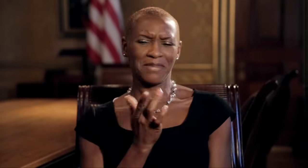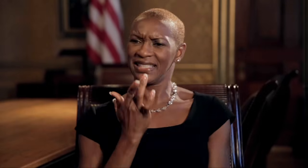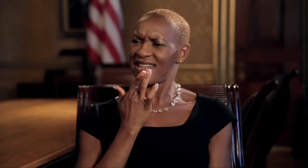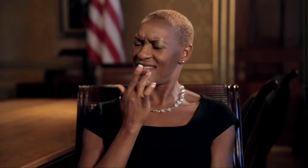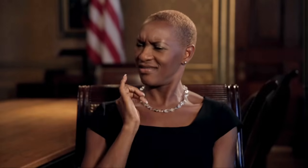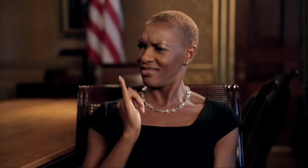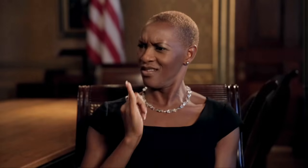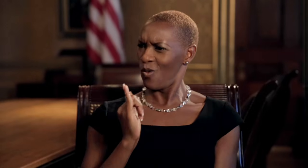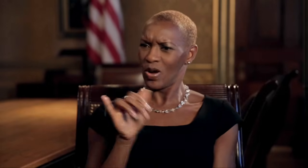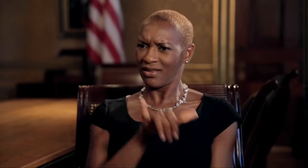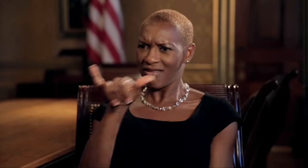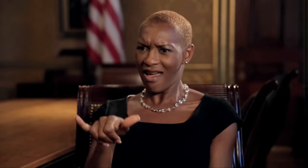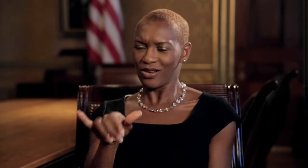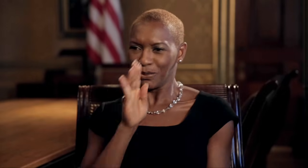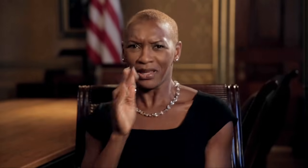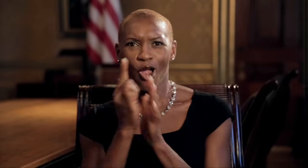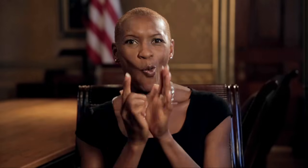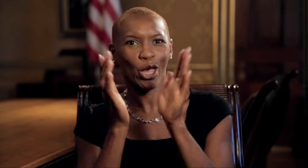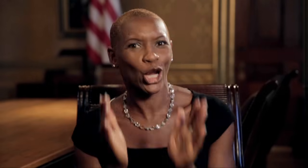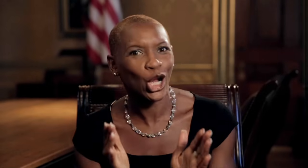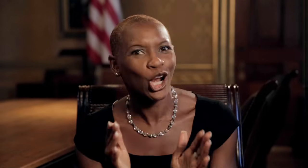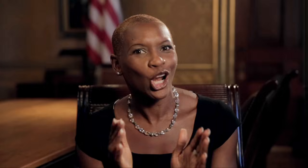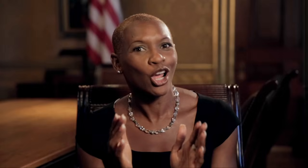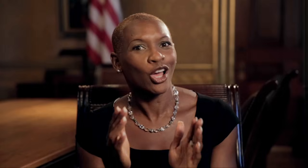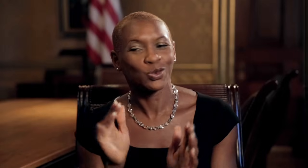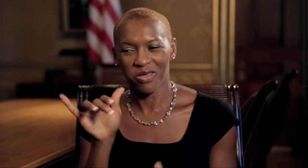It really gave me a taste of what it was like to be a lawyer.